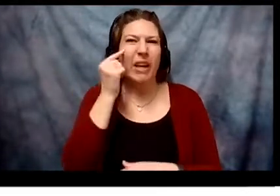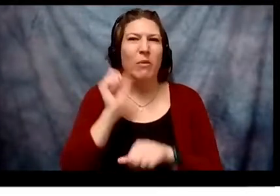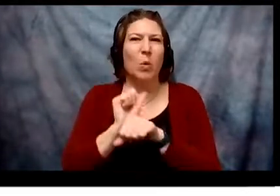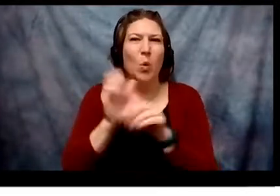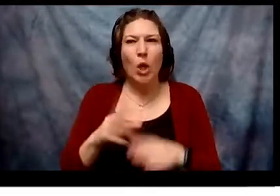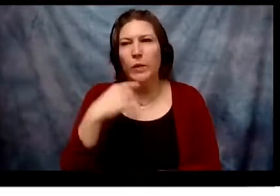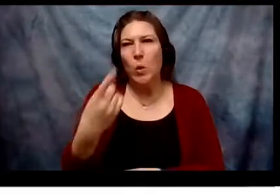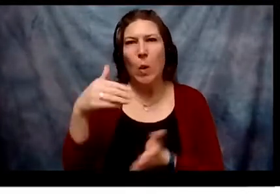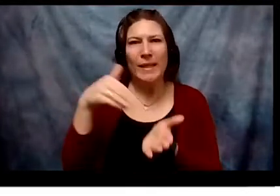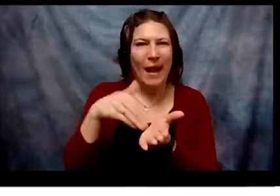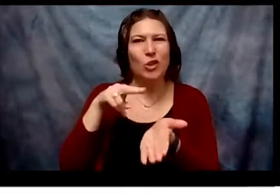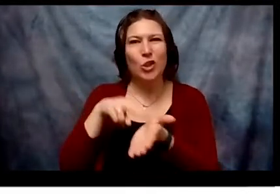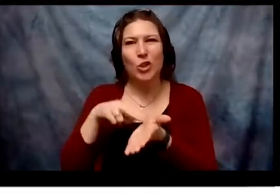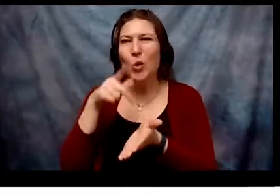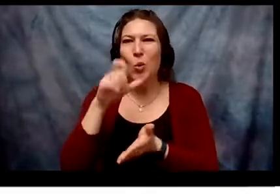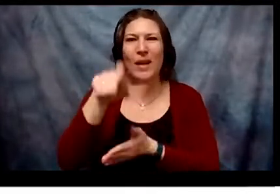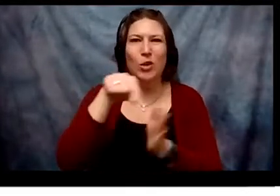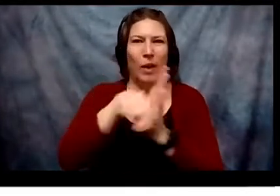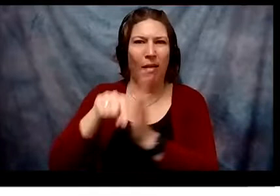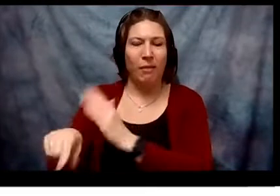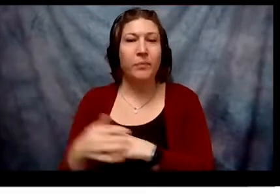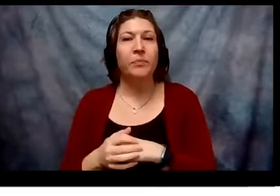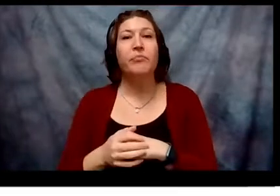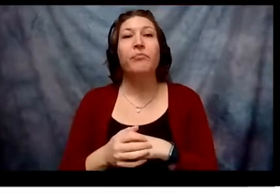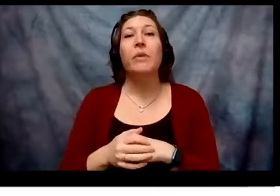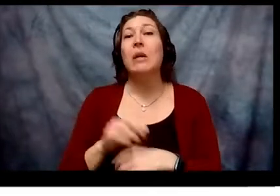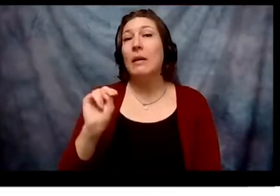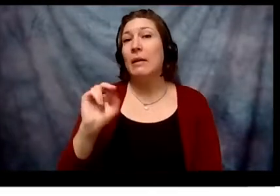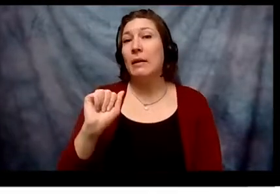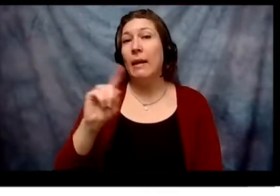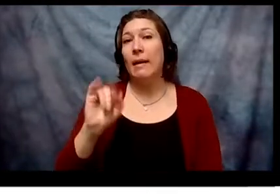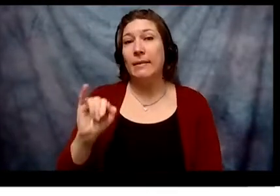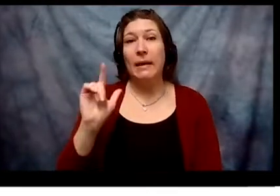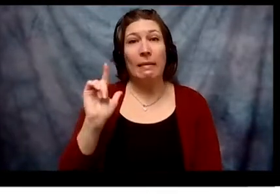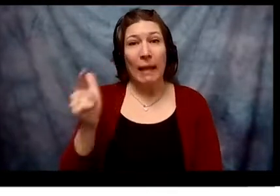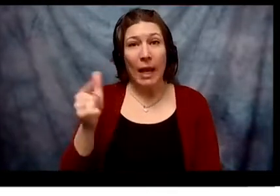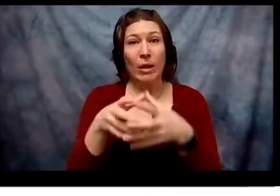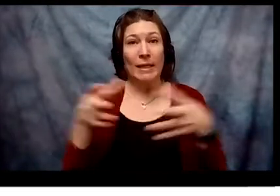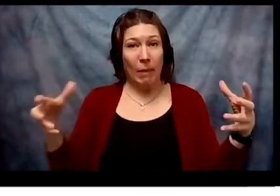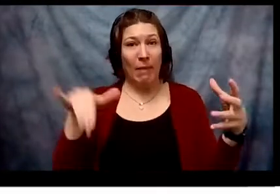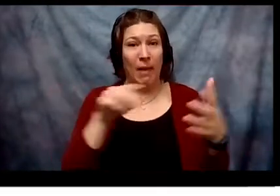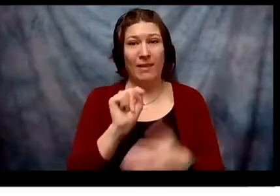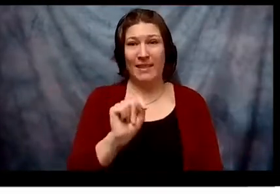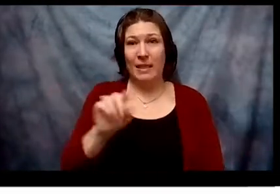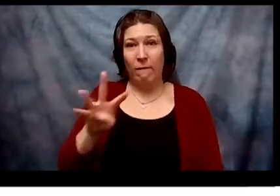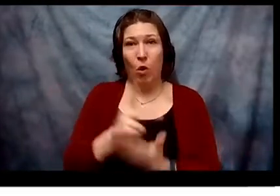whom to kill next. The Nazi regime later expanded the T4 project to kill other groups